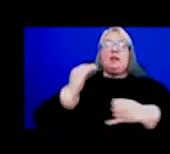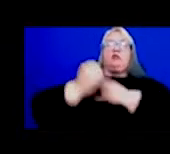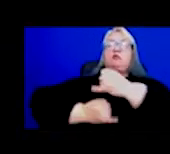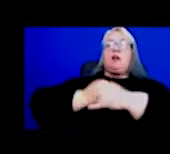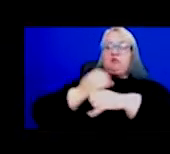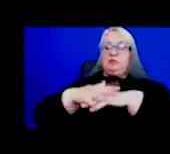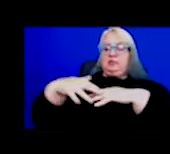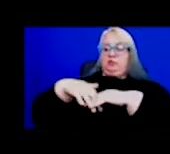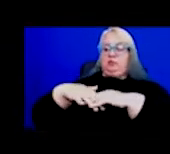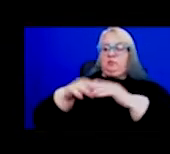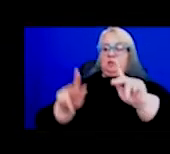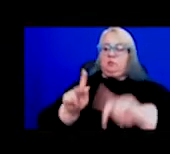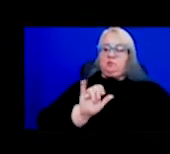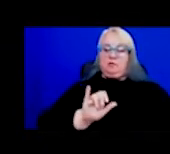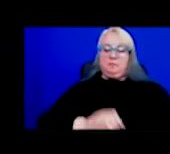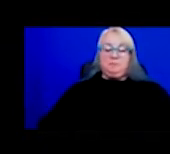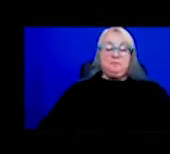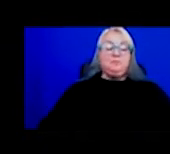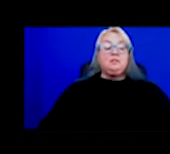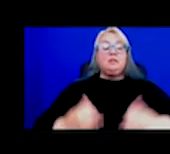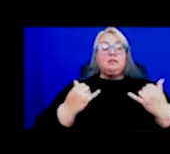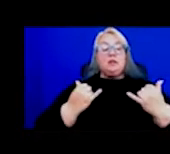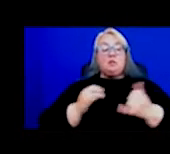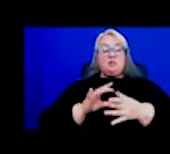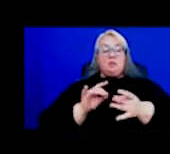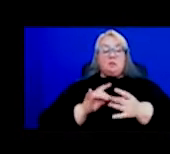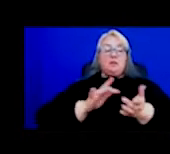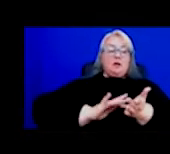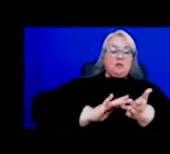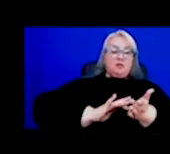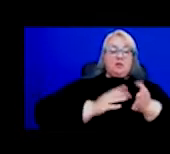we'll be focusing on the medical and public health impact of disability in Indian country.